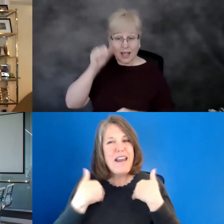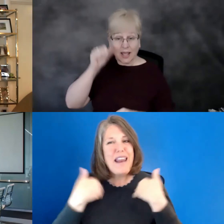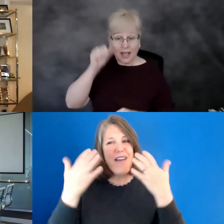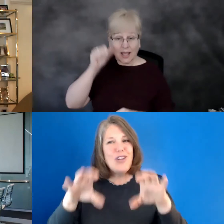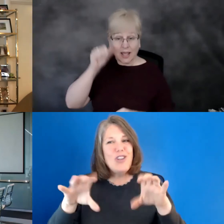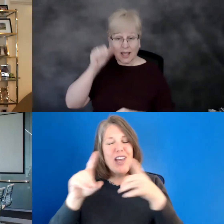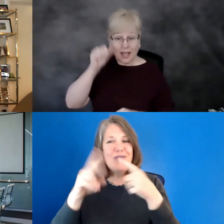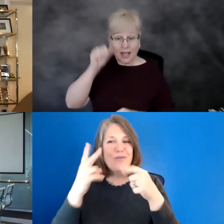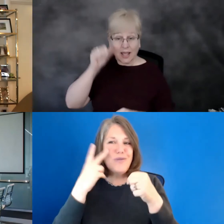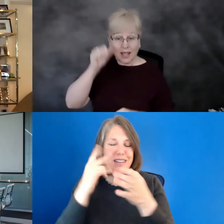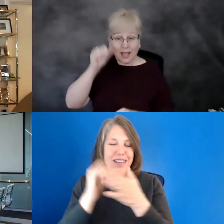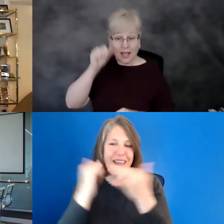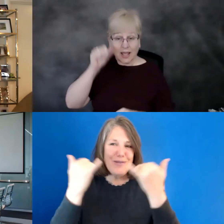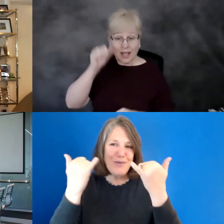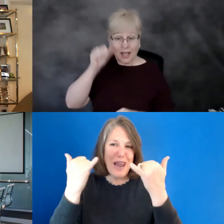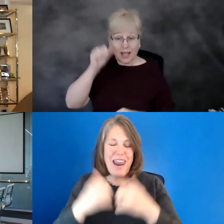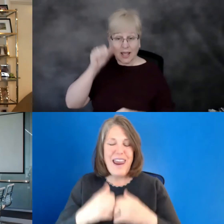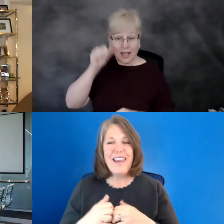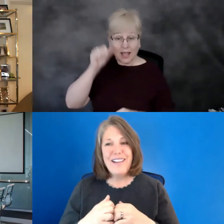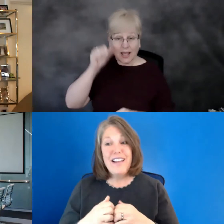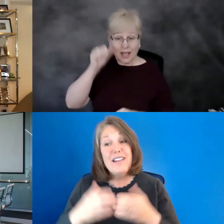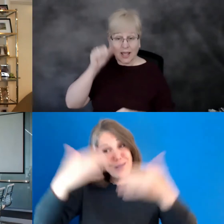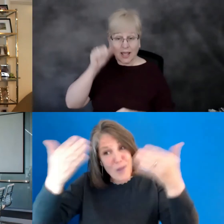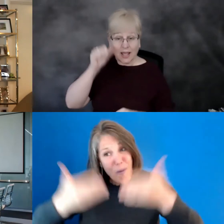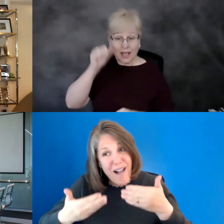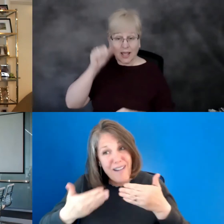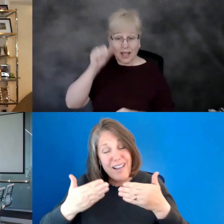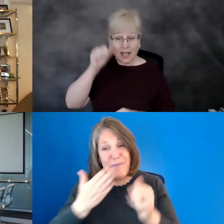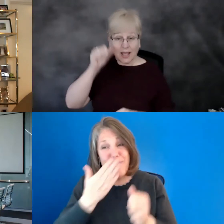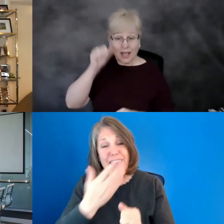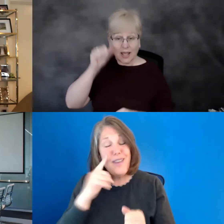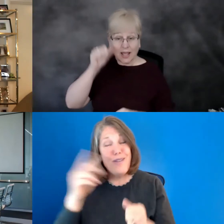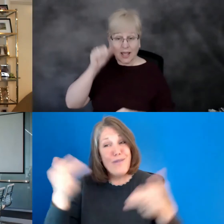today. So welcome, thank you for joining us. With that, I will turn it back to Felice.